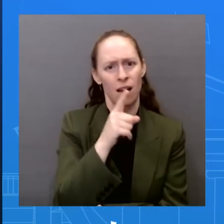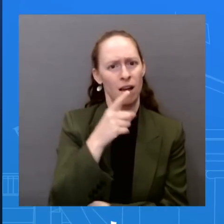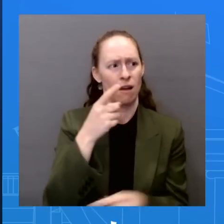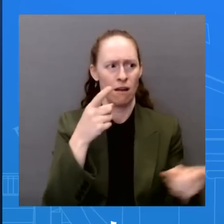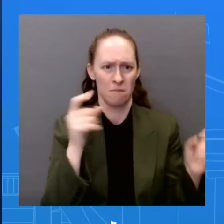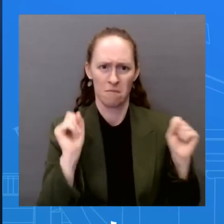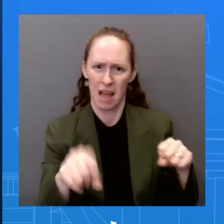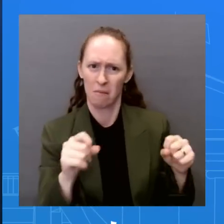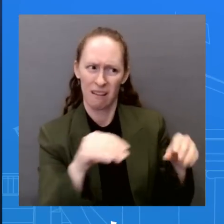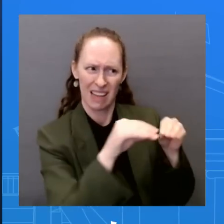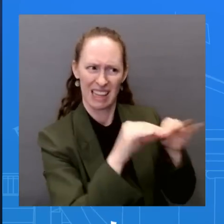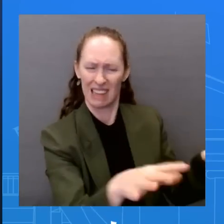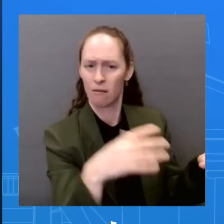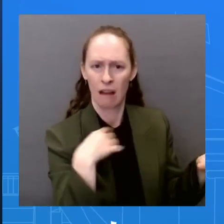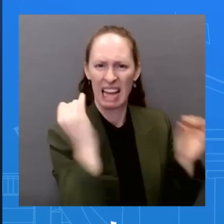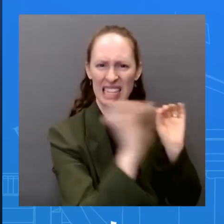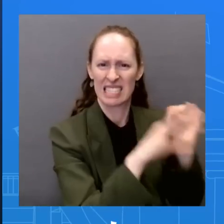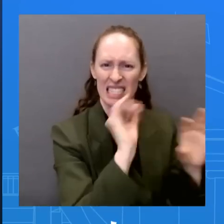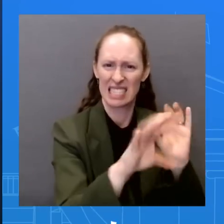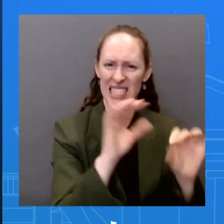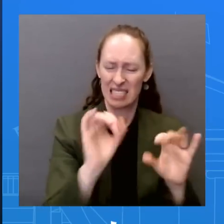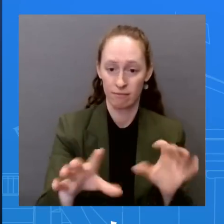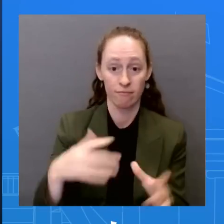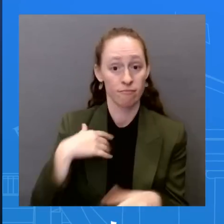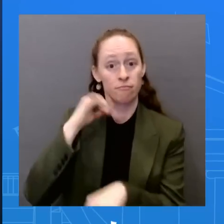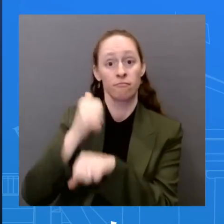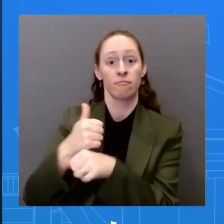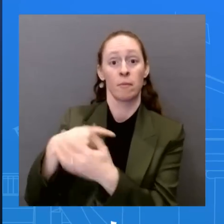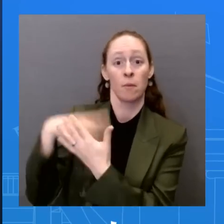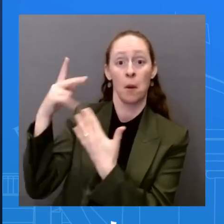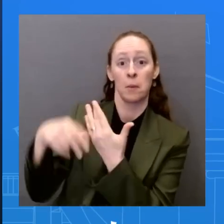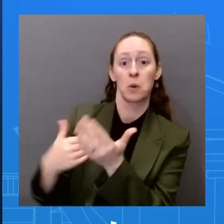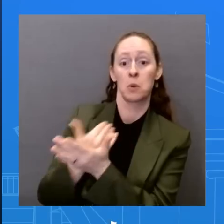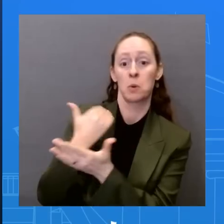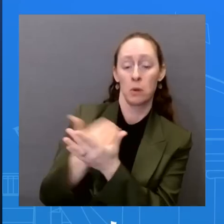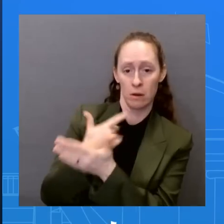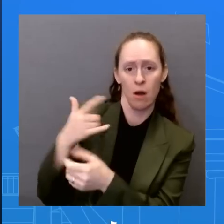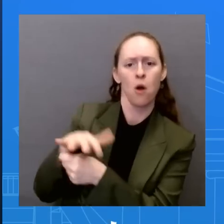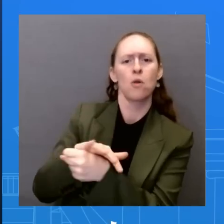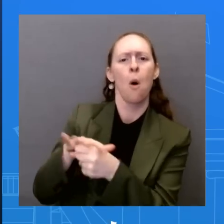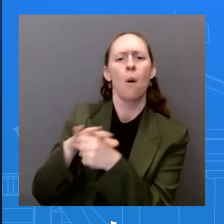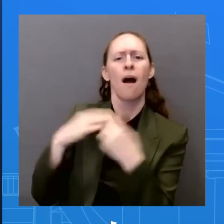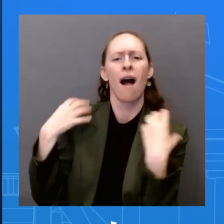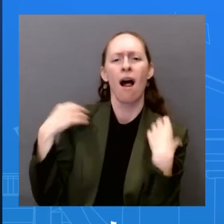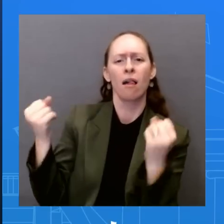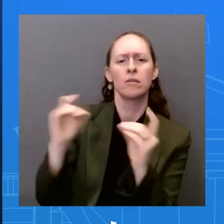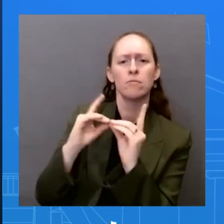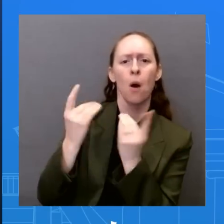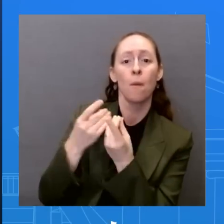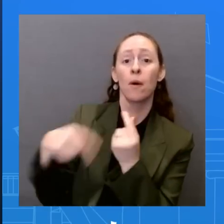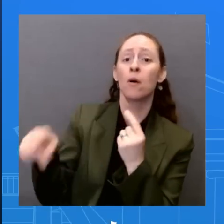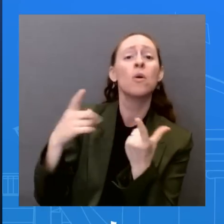to request vaccines to use innovatively through strategies to reach Black and brown communities.